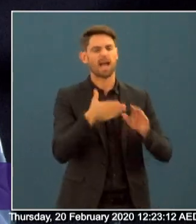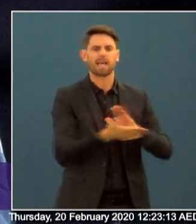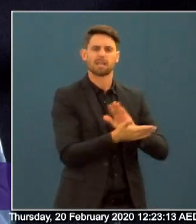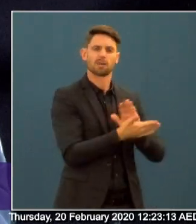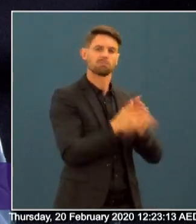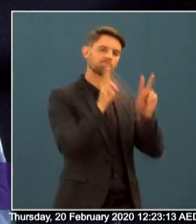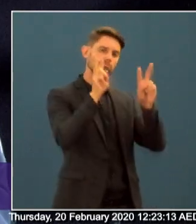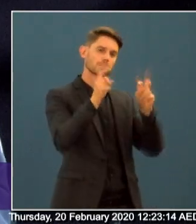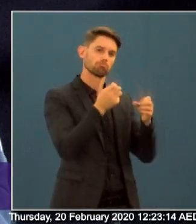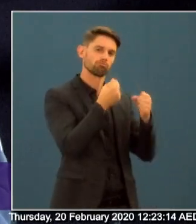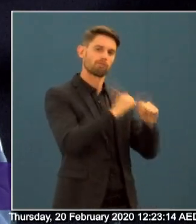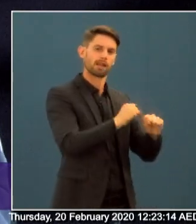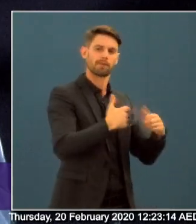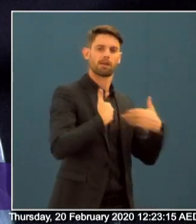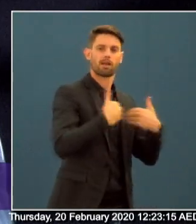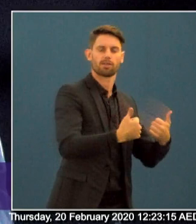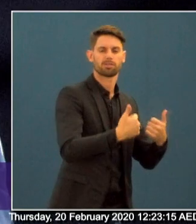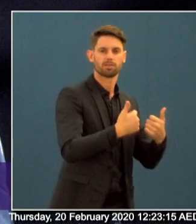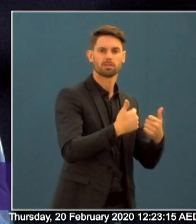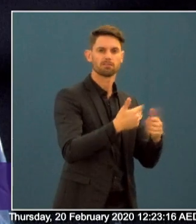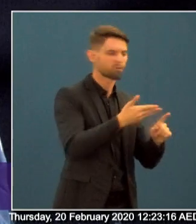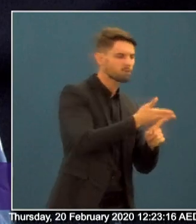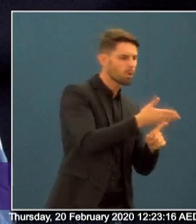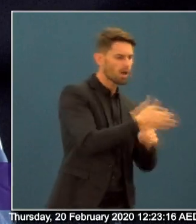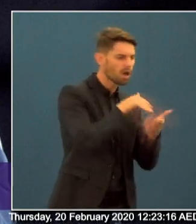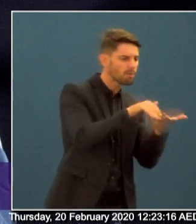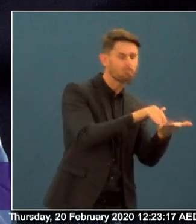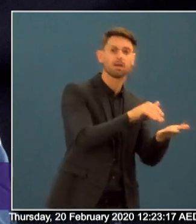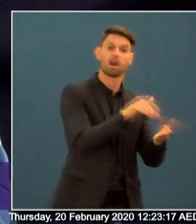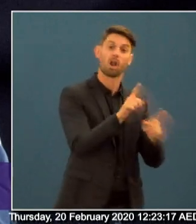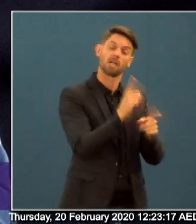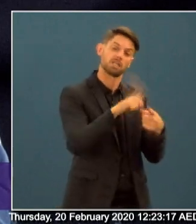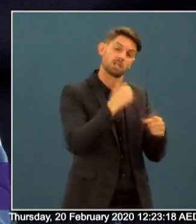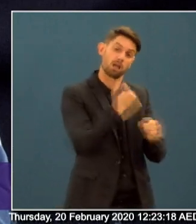often primary care, general practitioners may struggle with